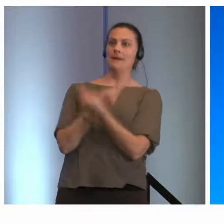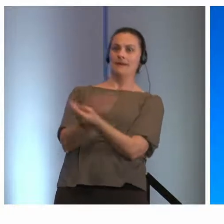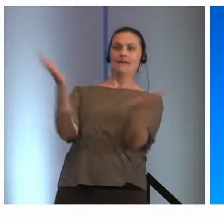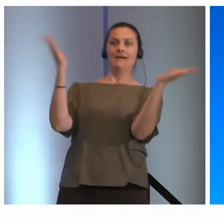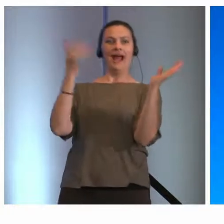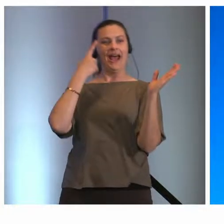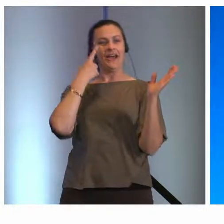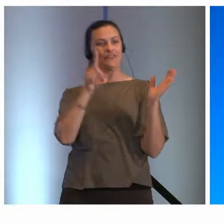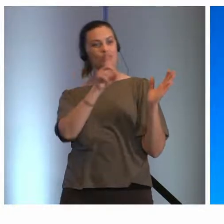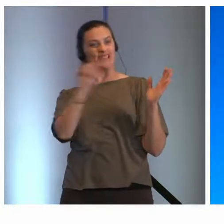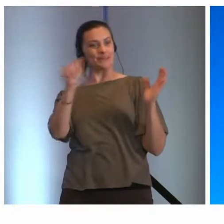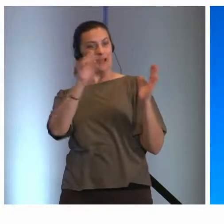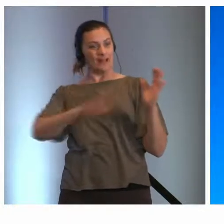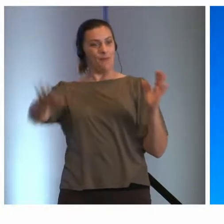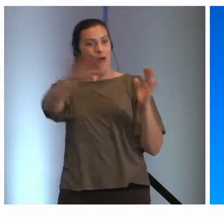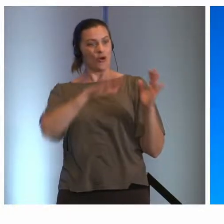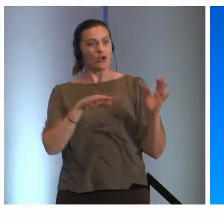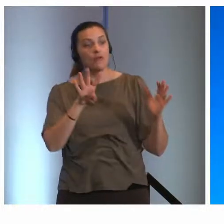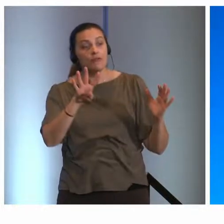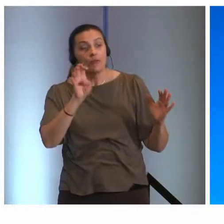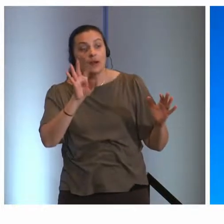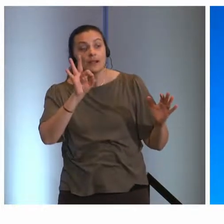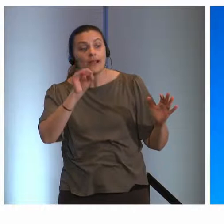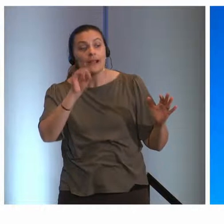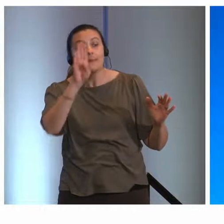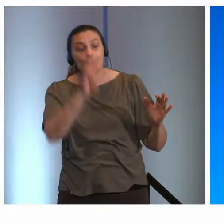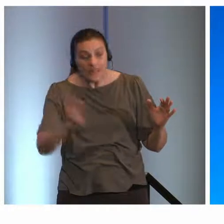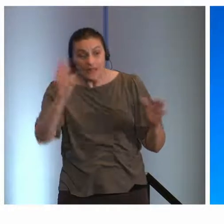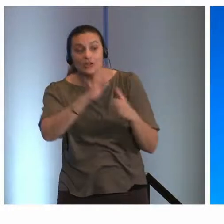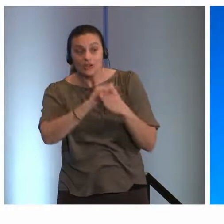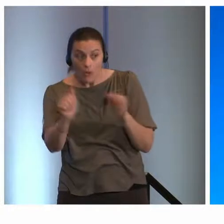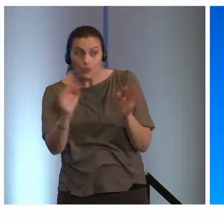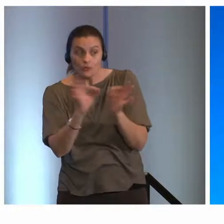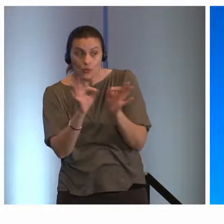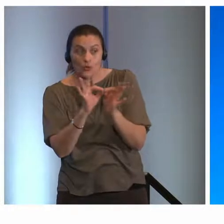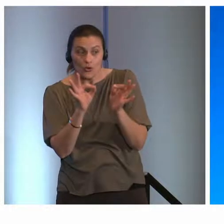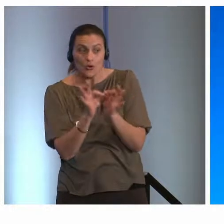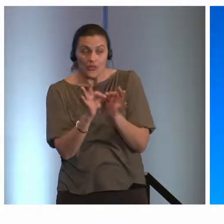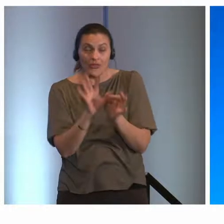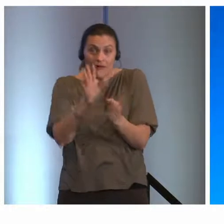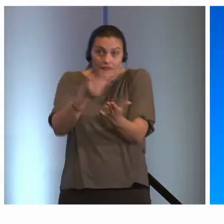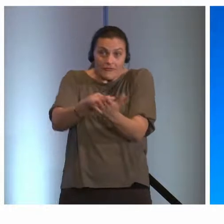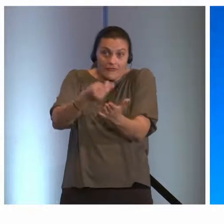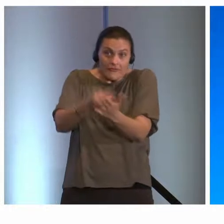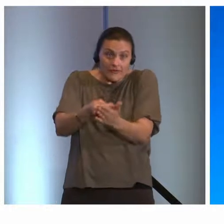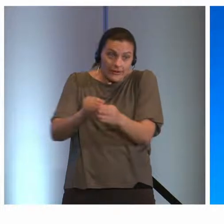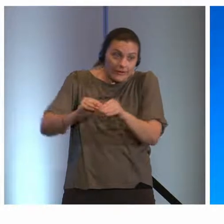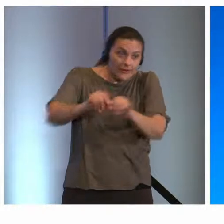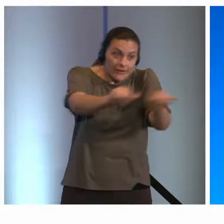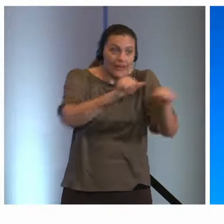loyal disability market, of 490 billion dollars, including